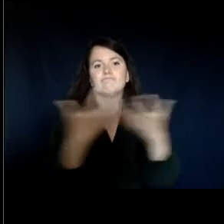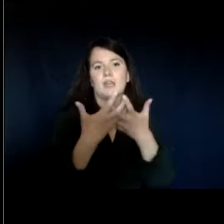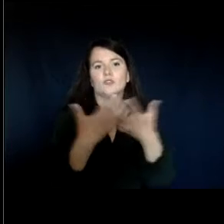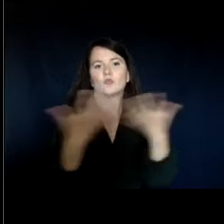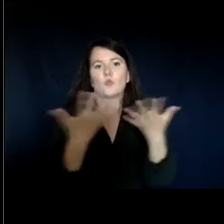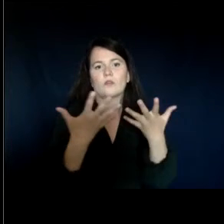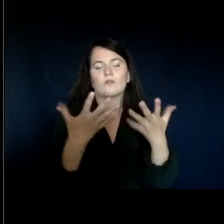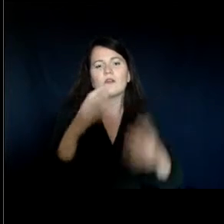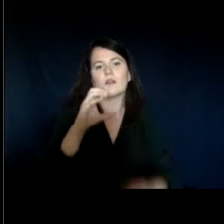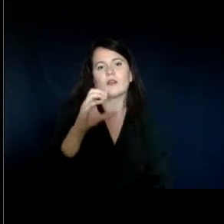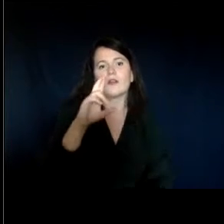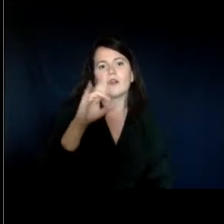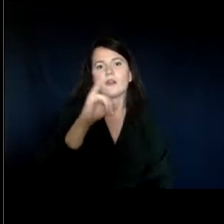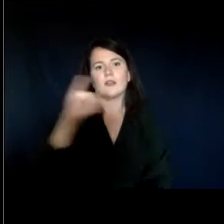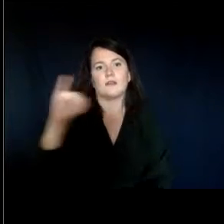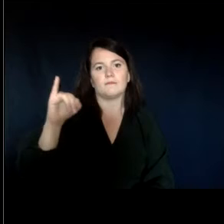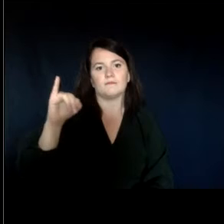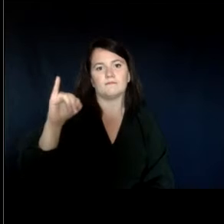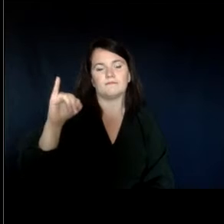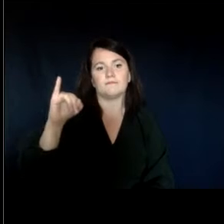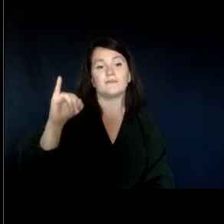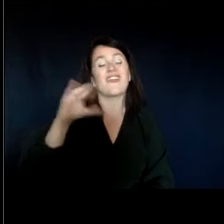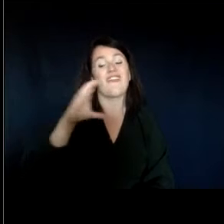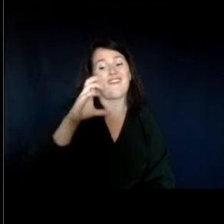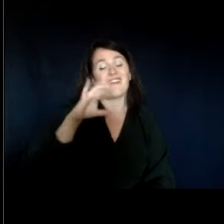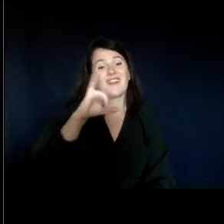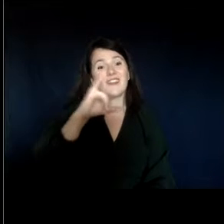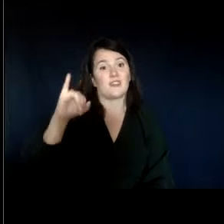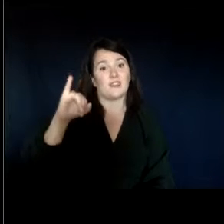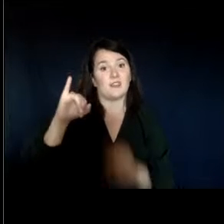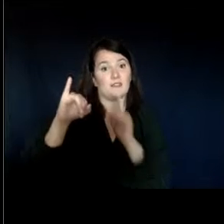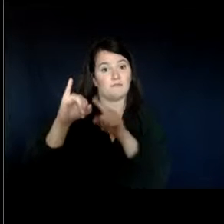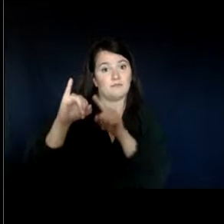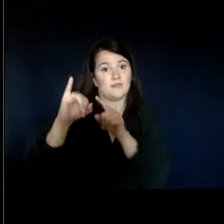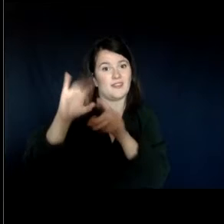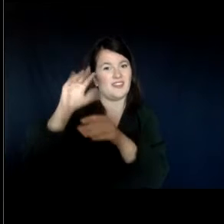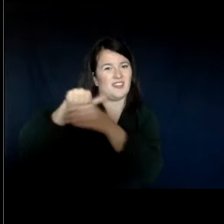Flexibility and adaptation to the new reality.